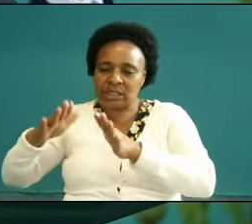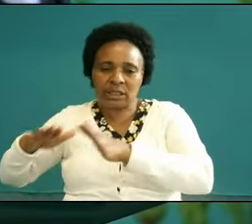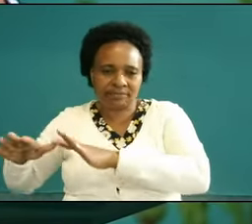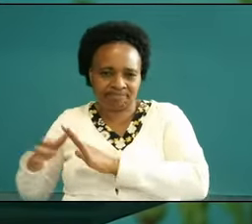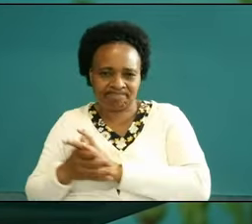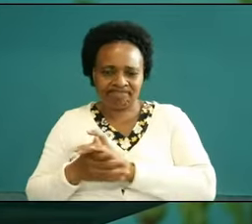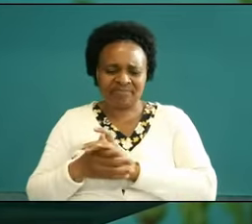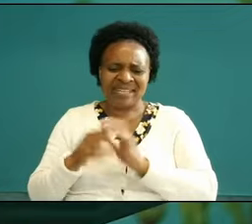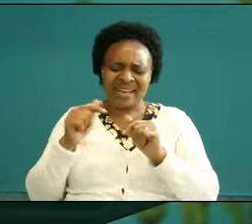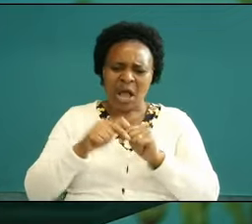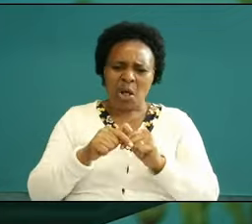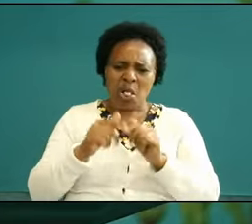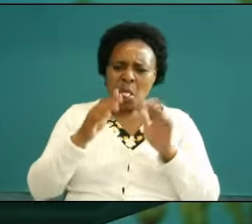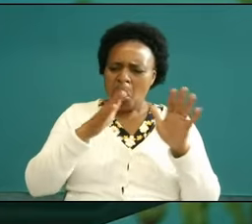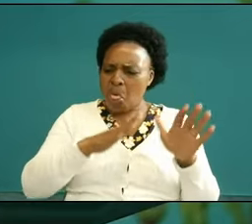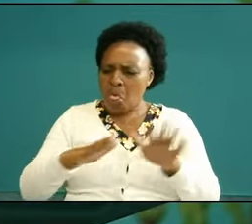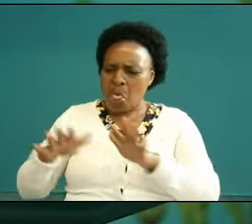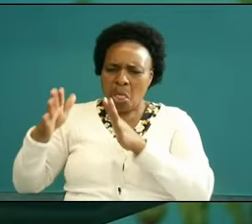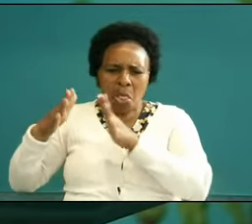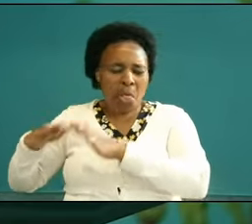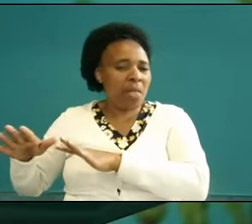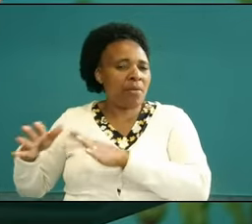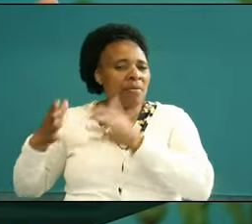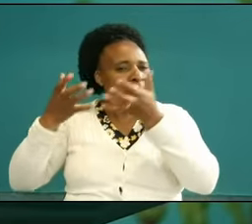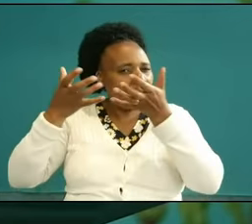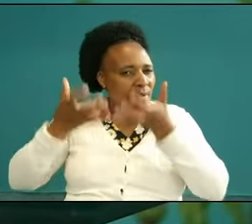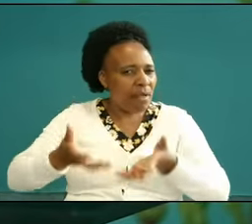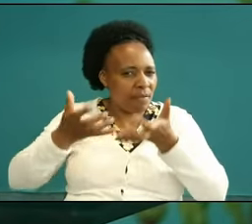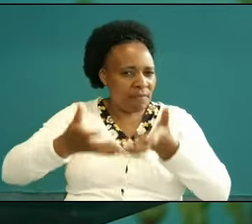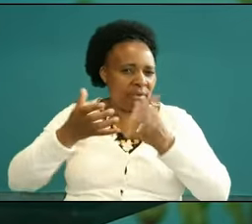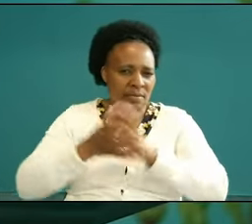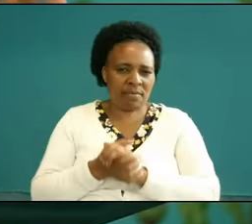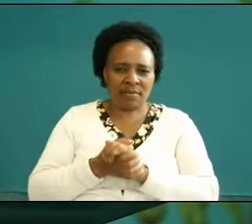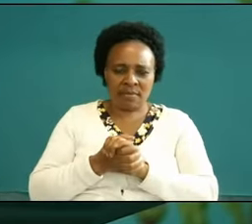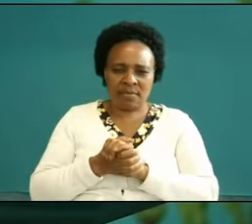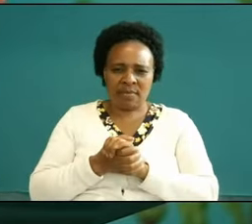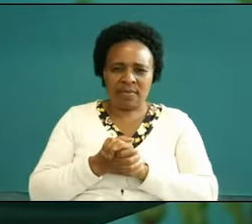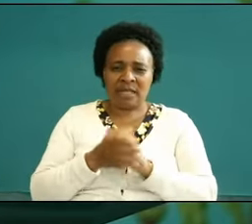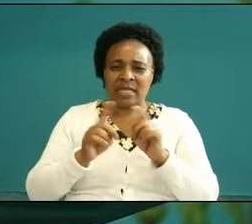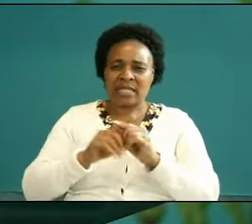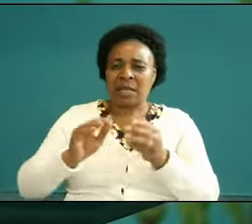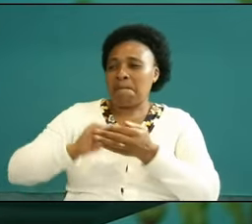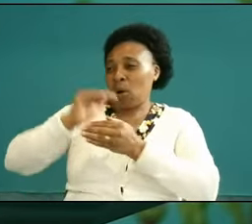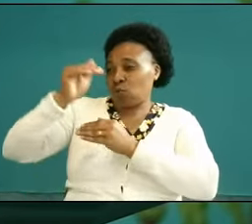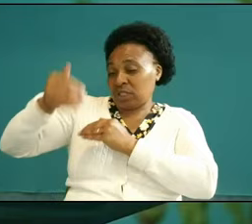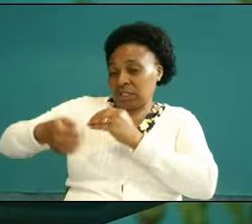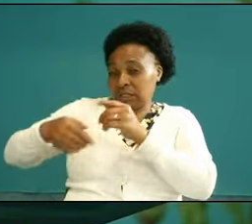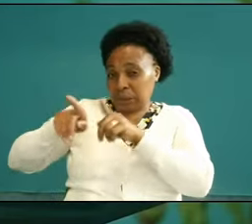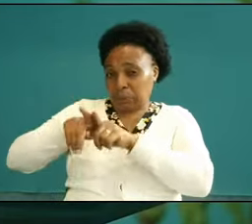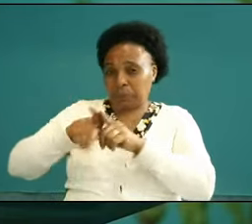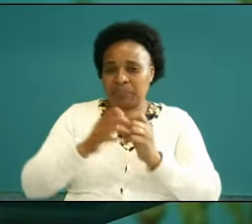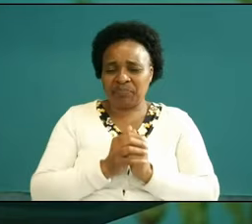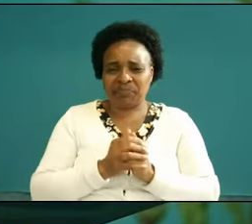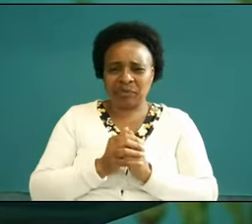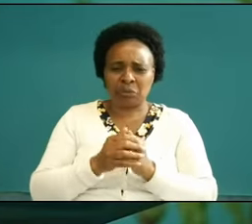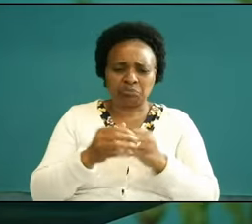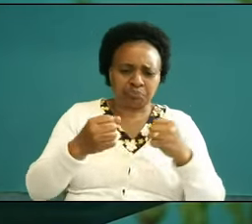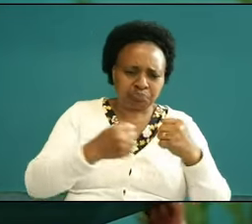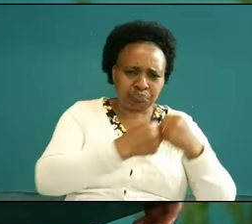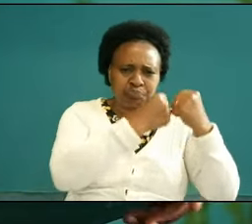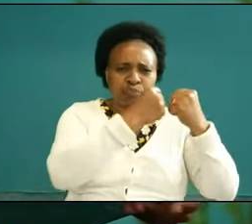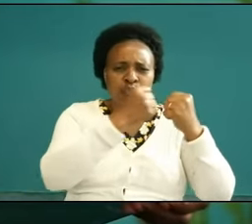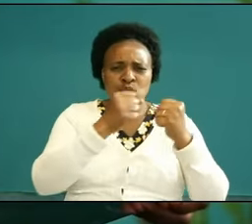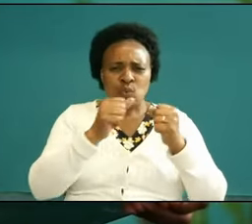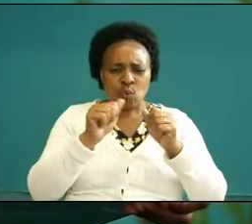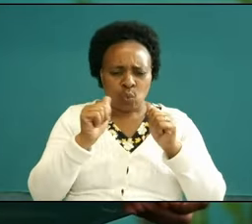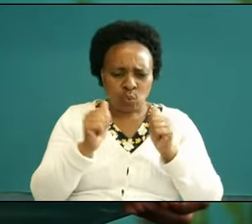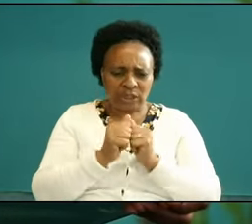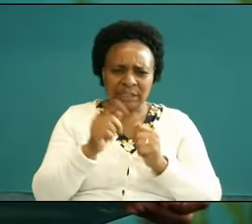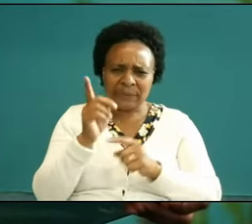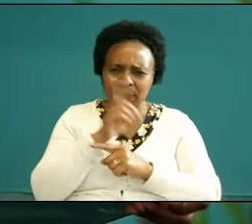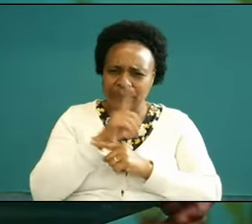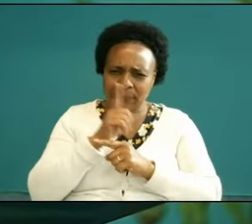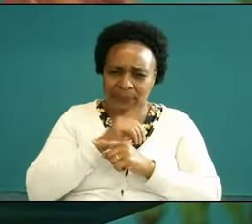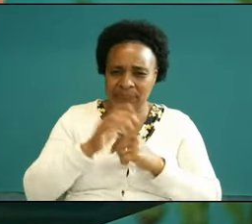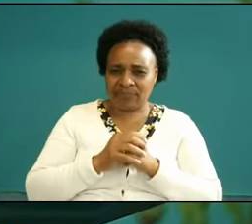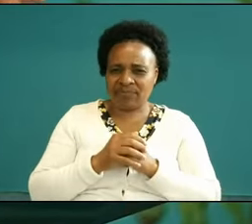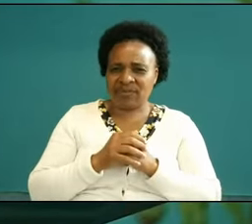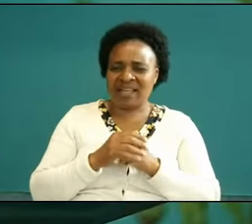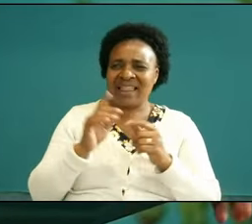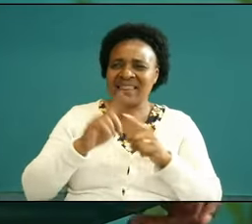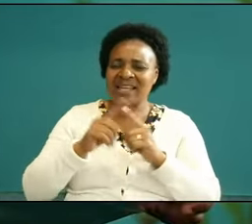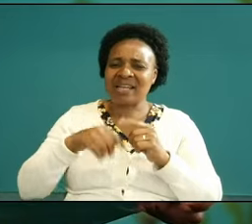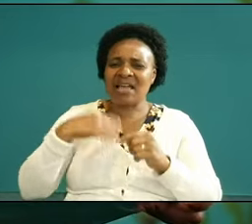the waves are towering like mountains crashing relentlessly against you and every breath feels